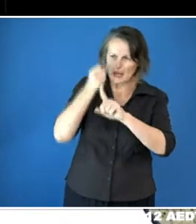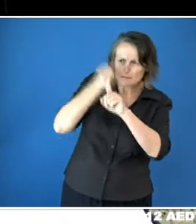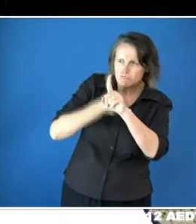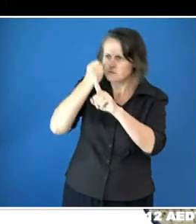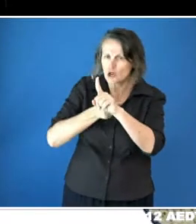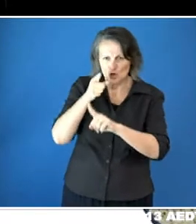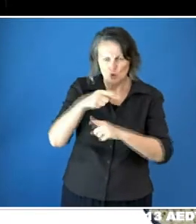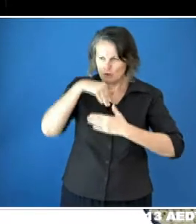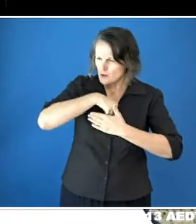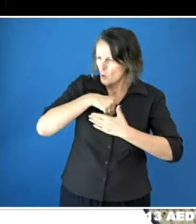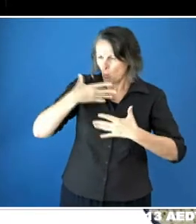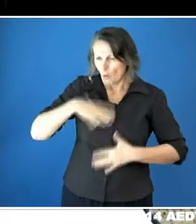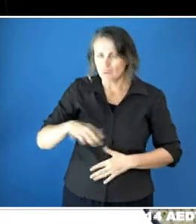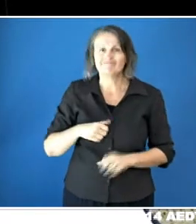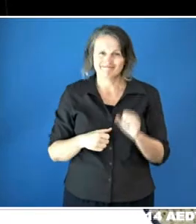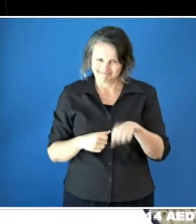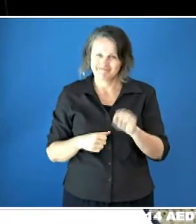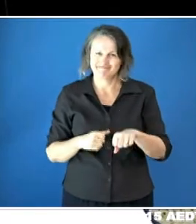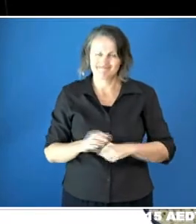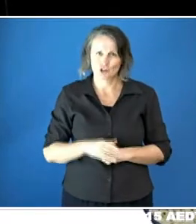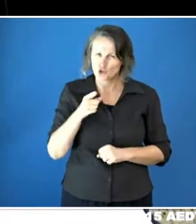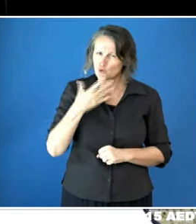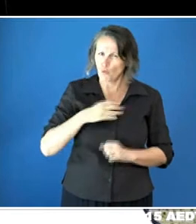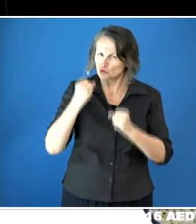Yes. MS EASTMAN: And you want to be a strong advocate for women?